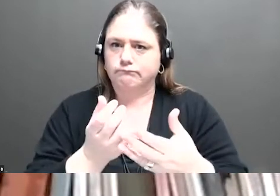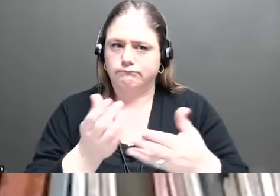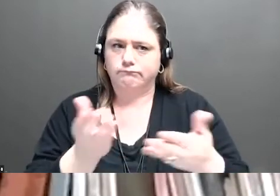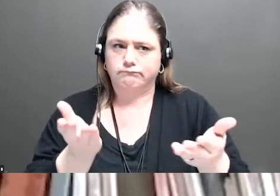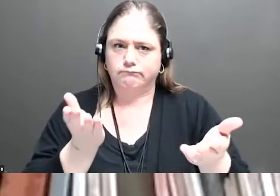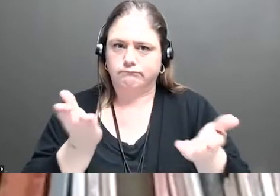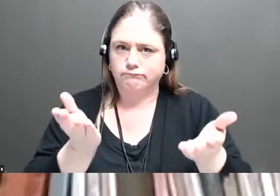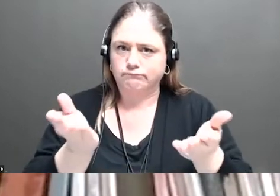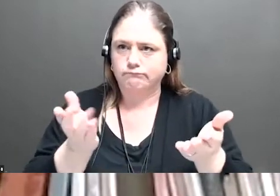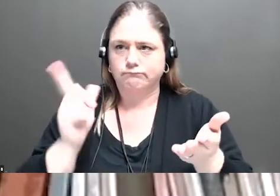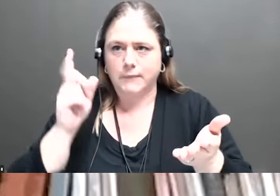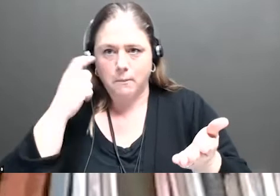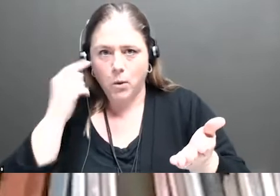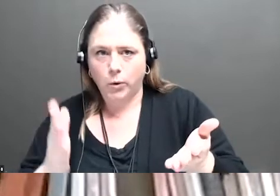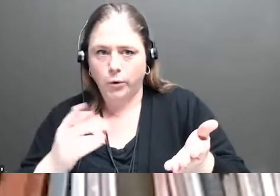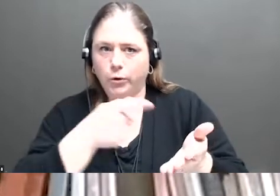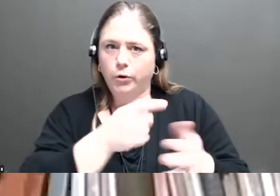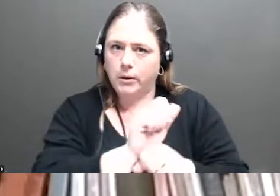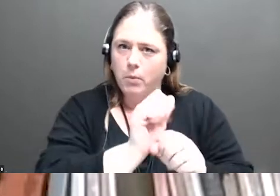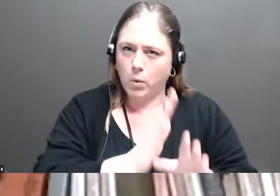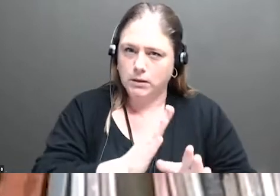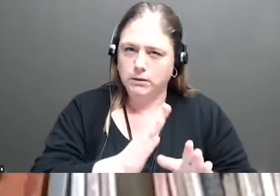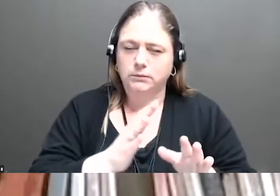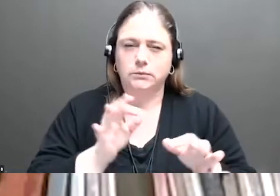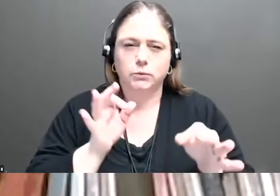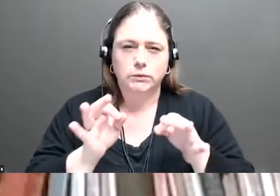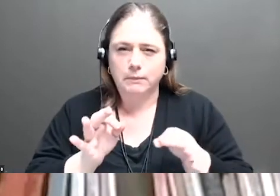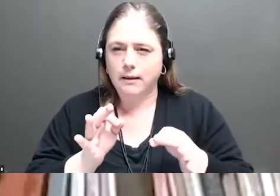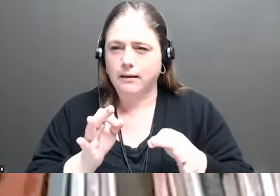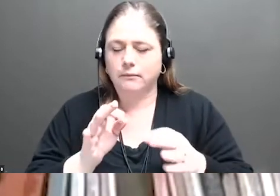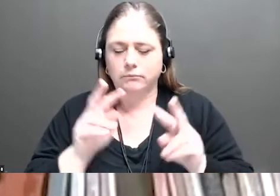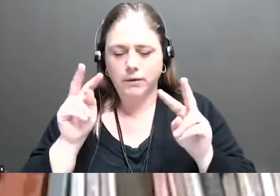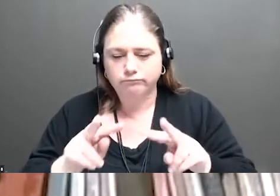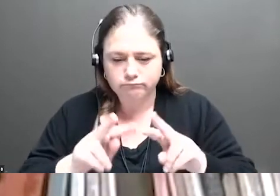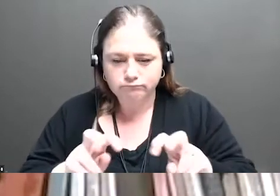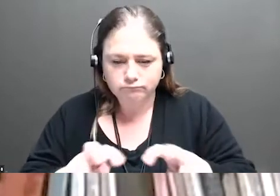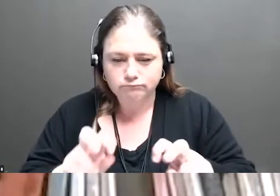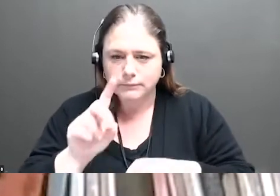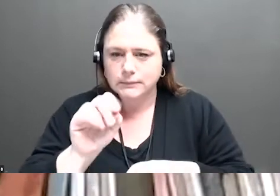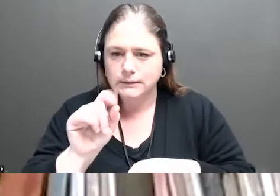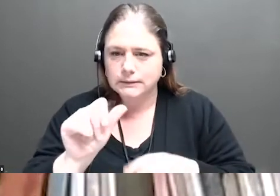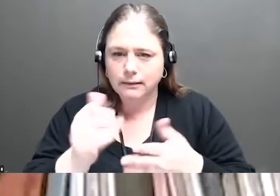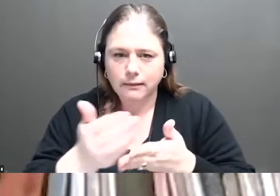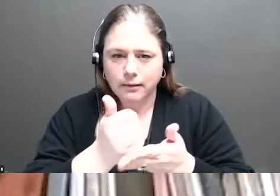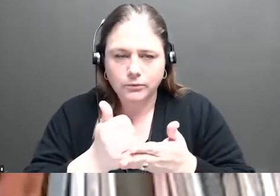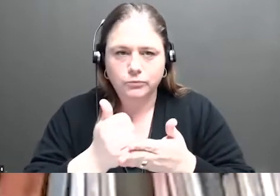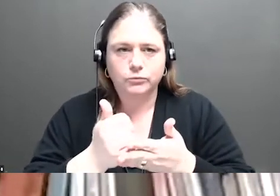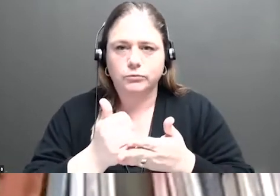tools and knowledge, looking at data collection, the design, successes and challenges. And we'll